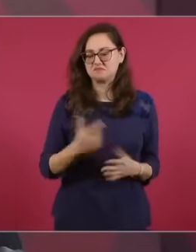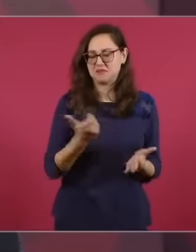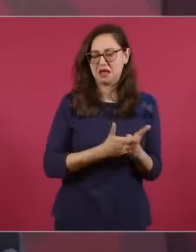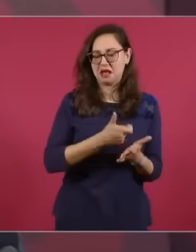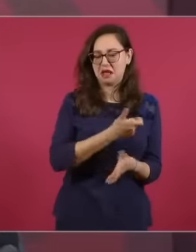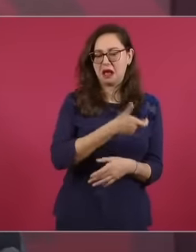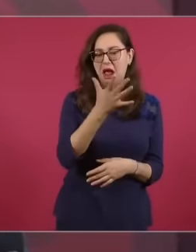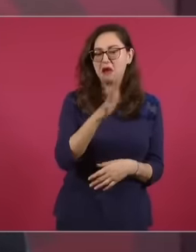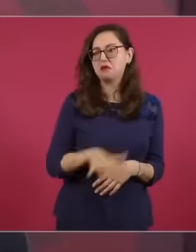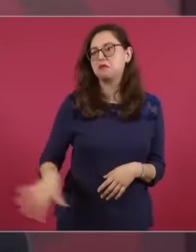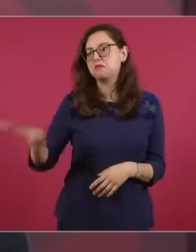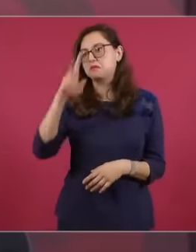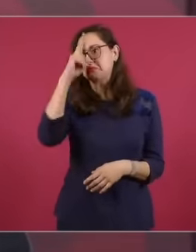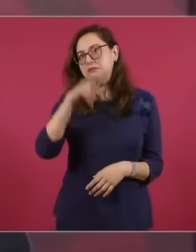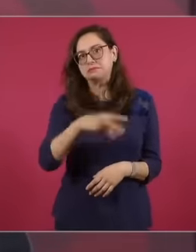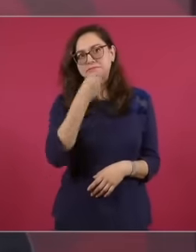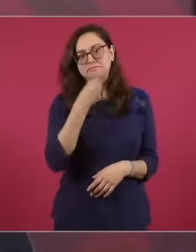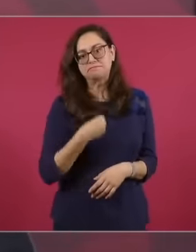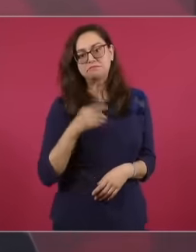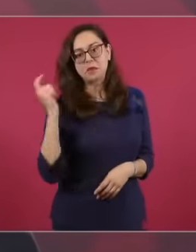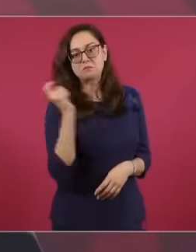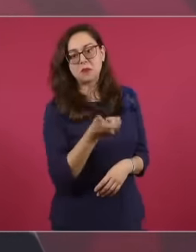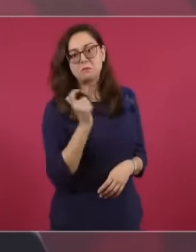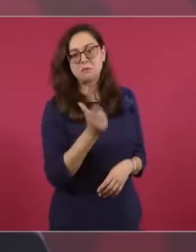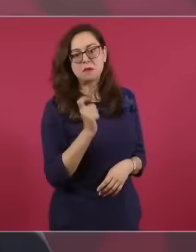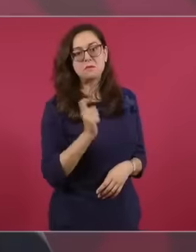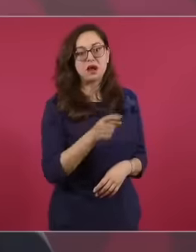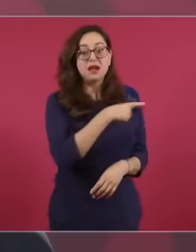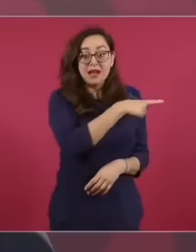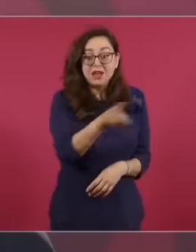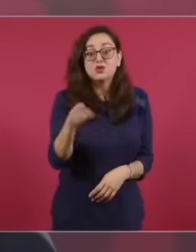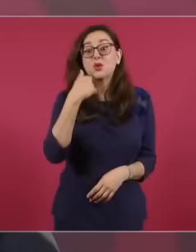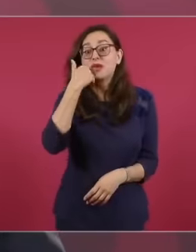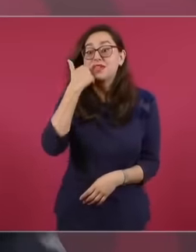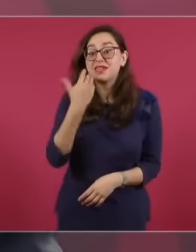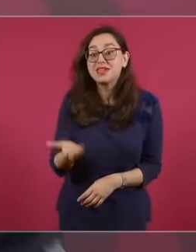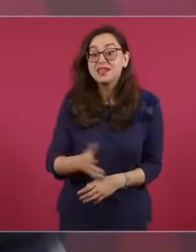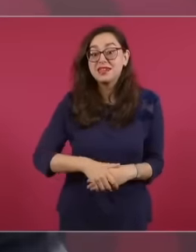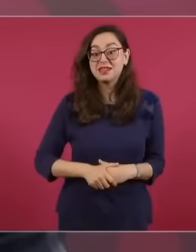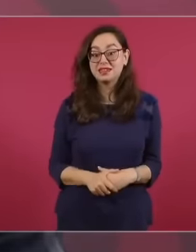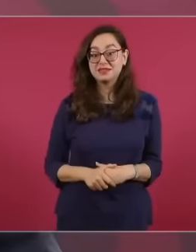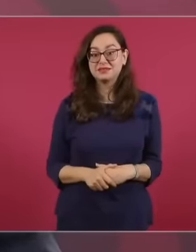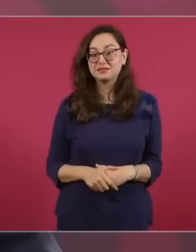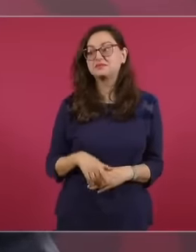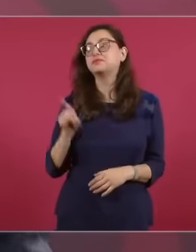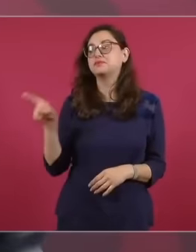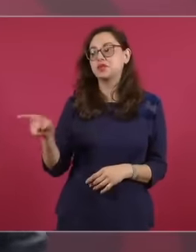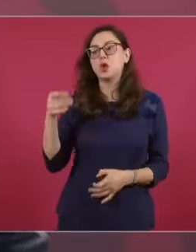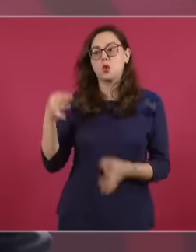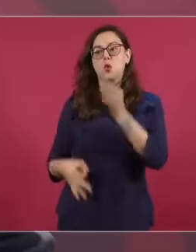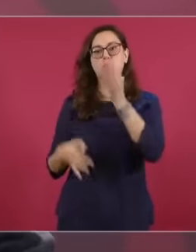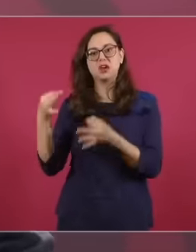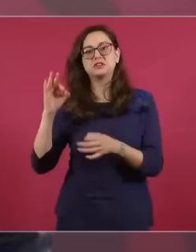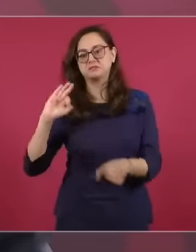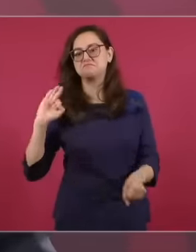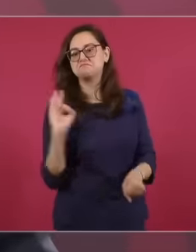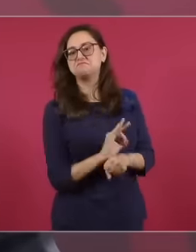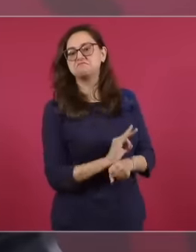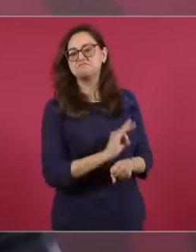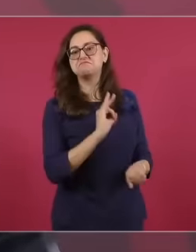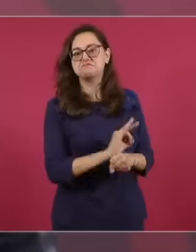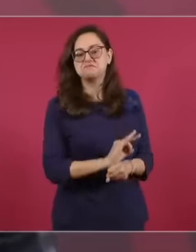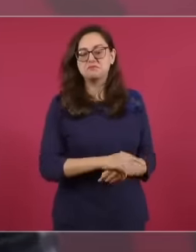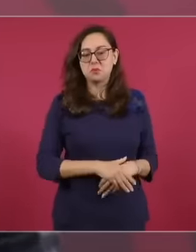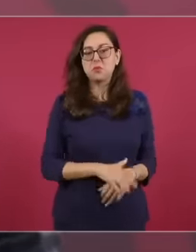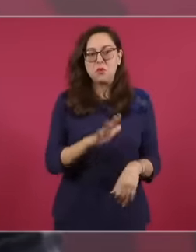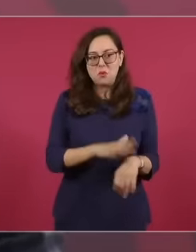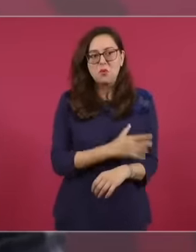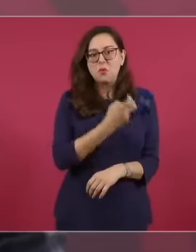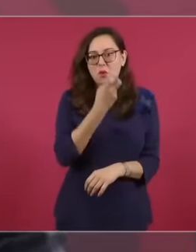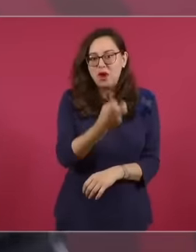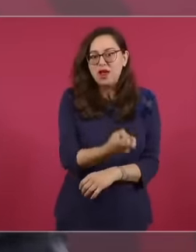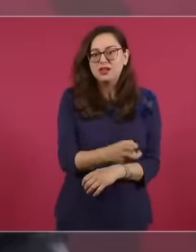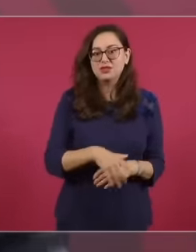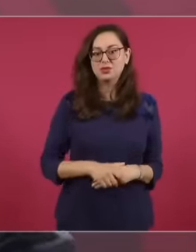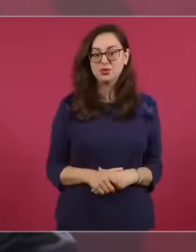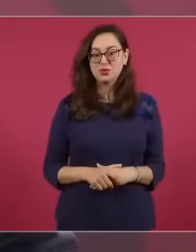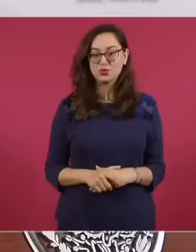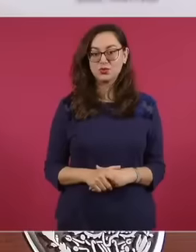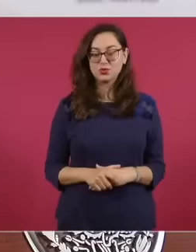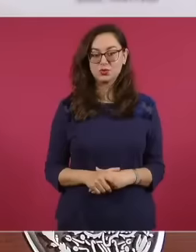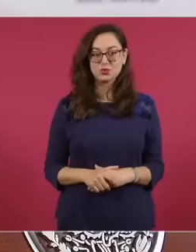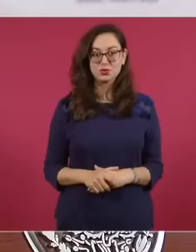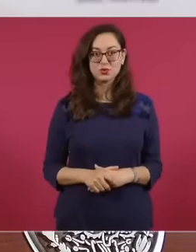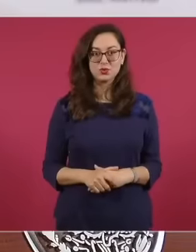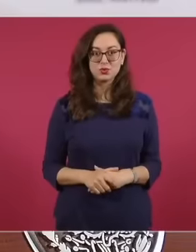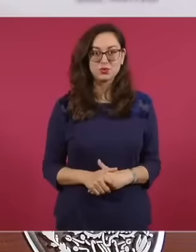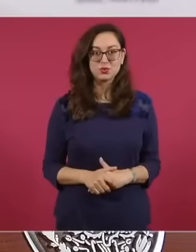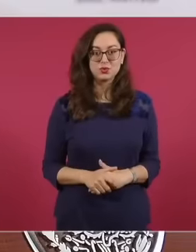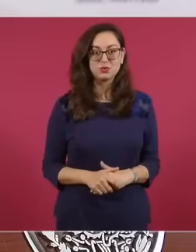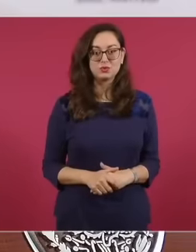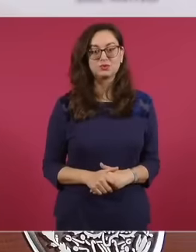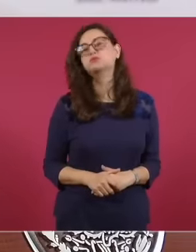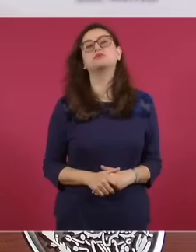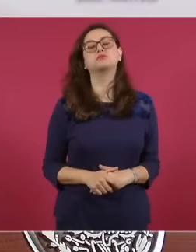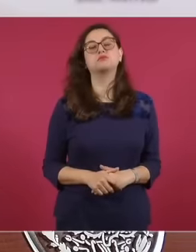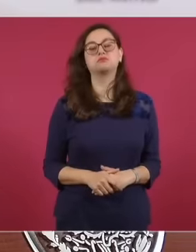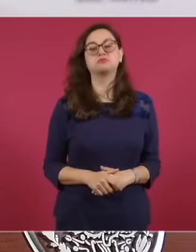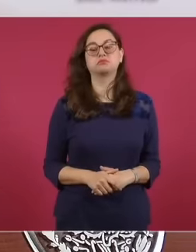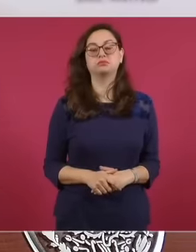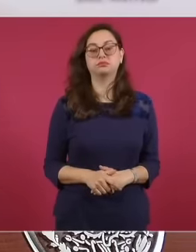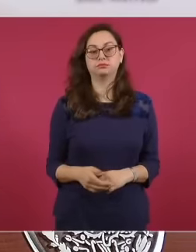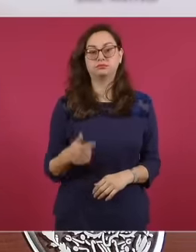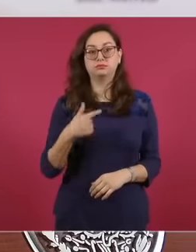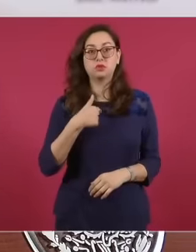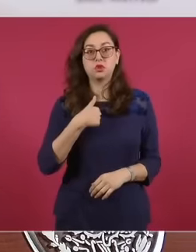That is what they defend. That is why they want the judicial power and I am not speaking on a trial basis.